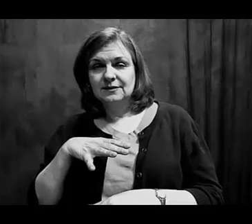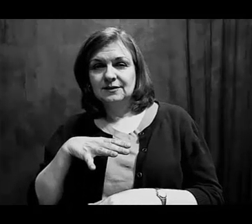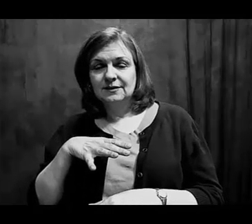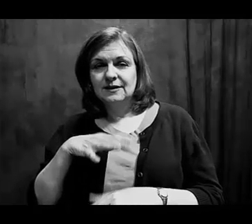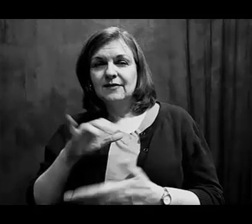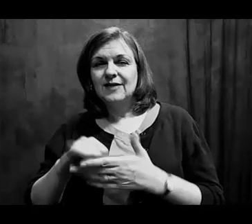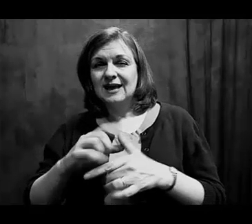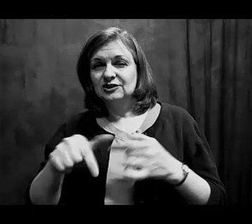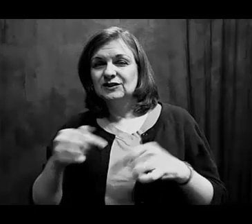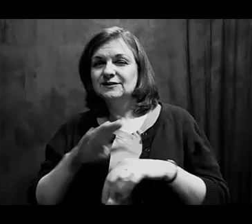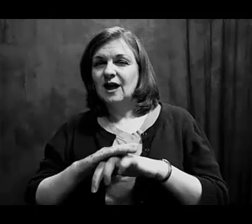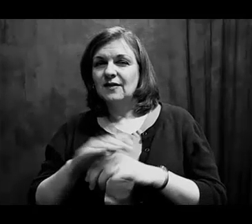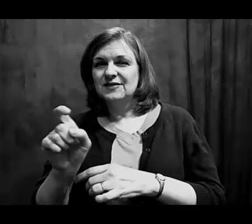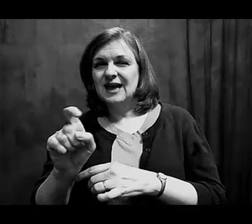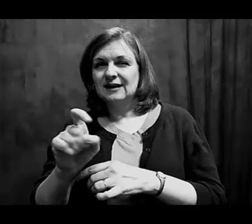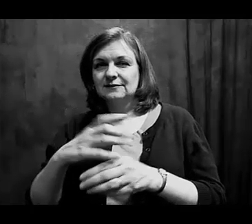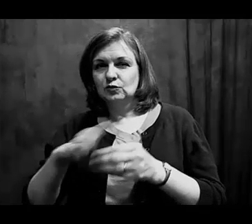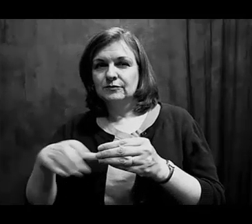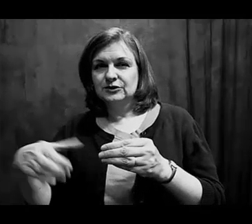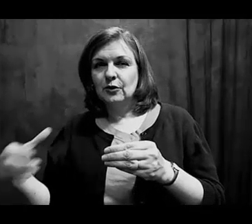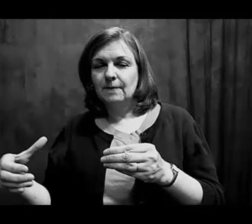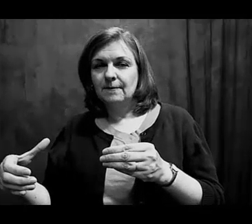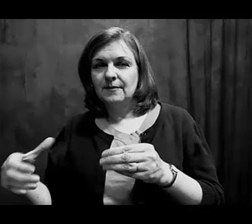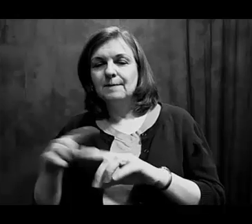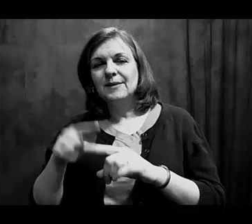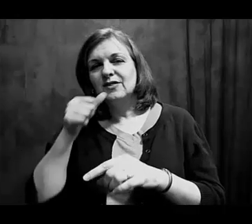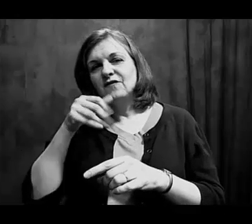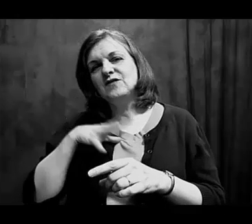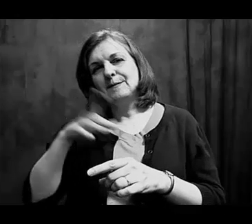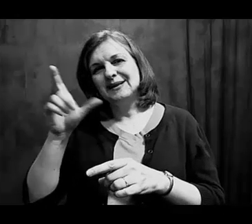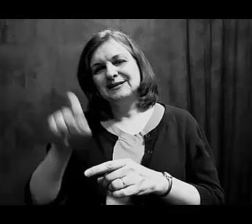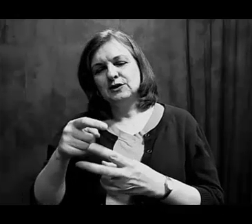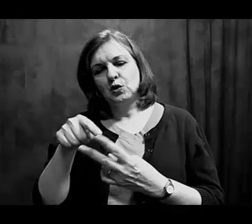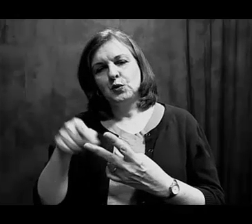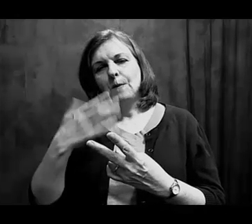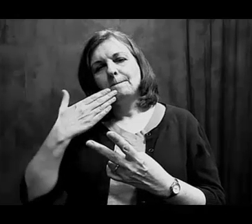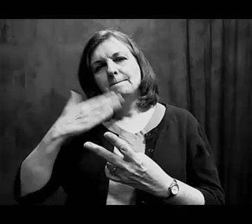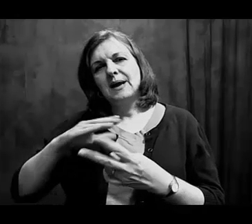but you typically need in females two bad copies